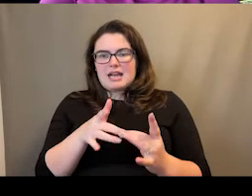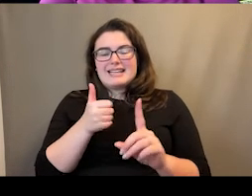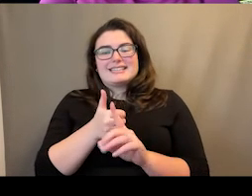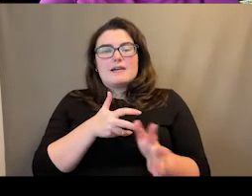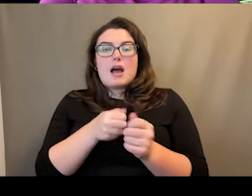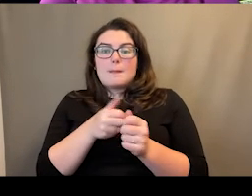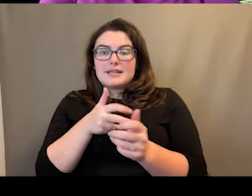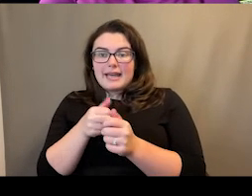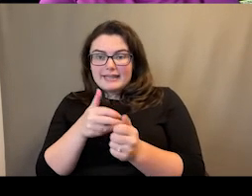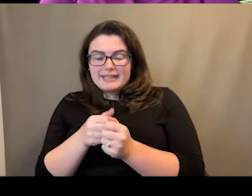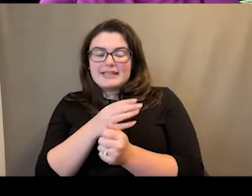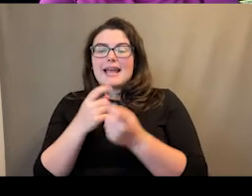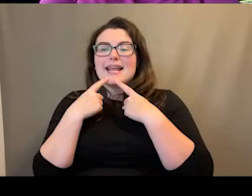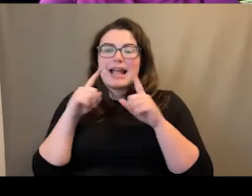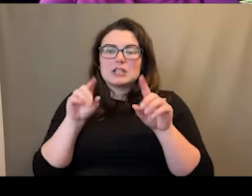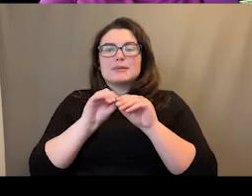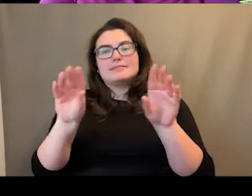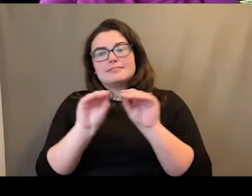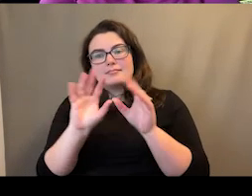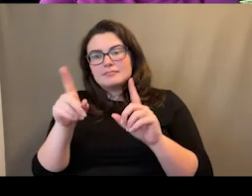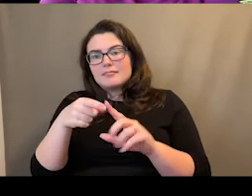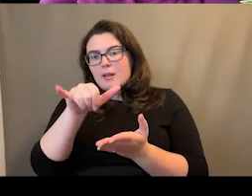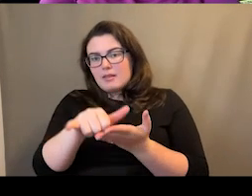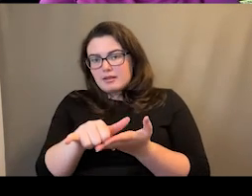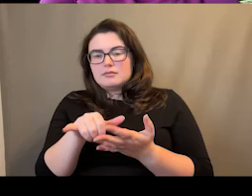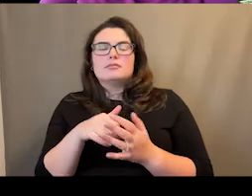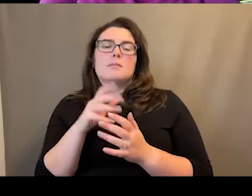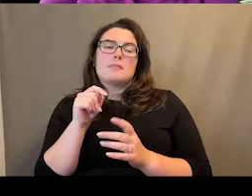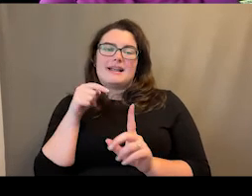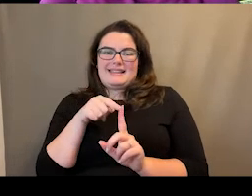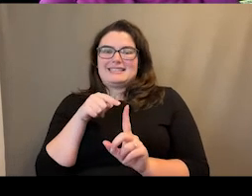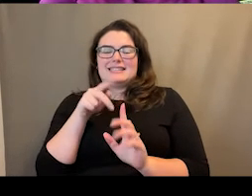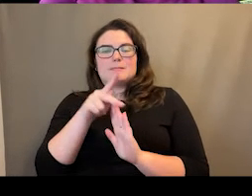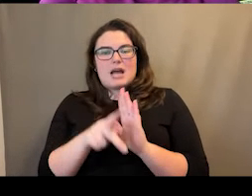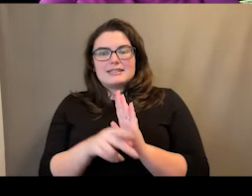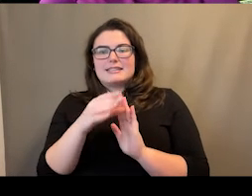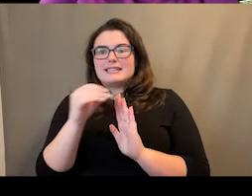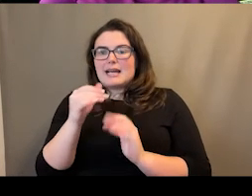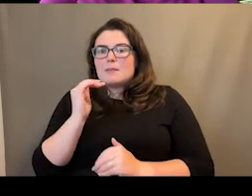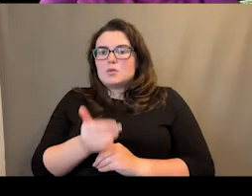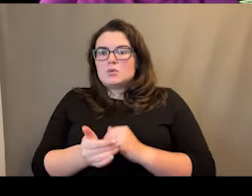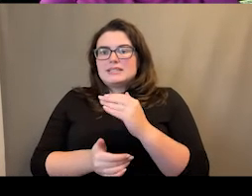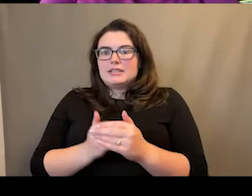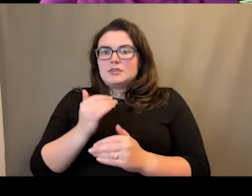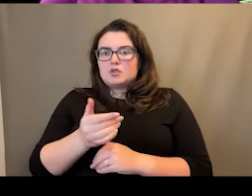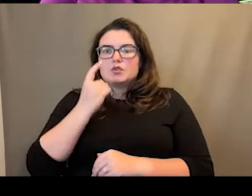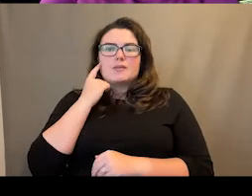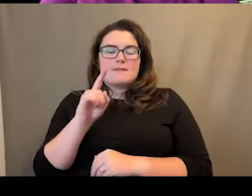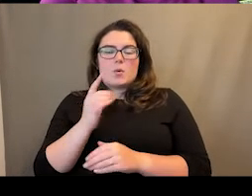and announcements are sent out about that. But this is the policies and procedures for submitting,